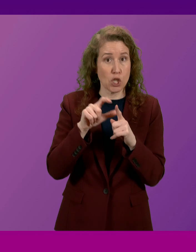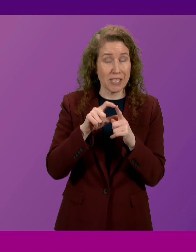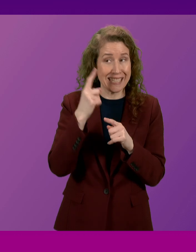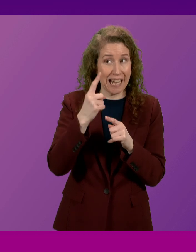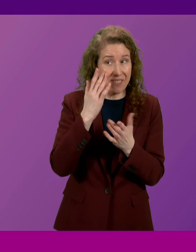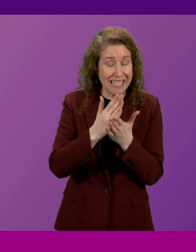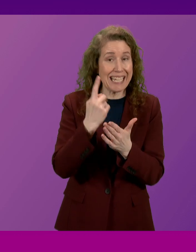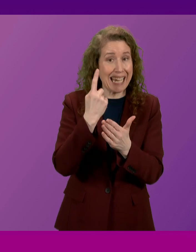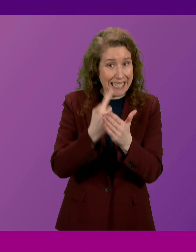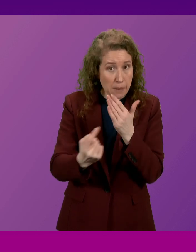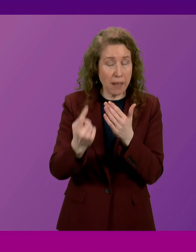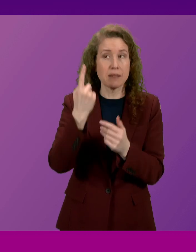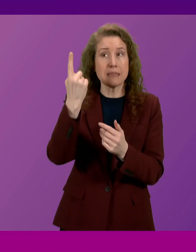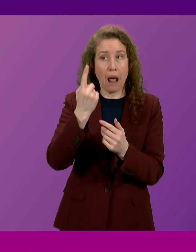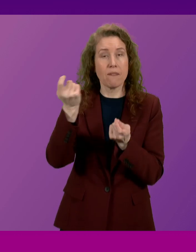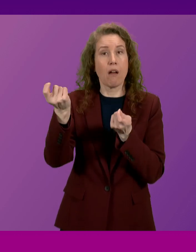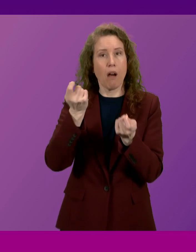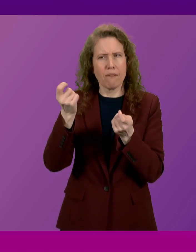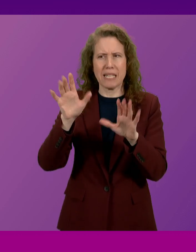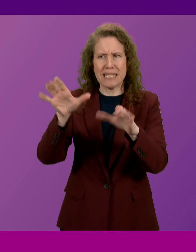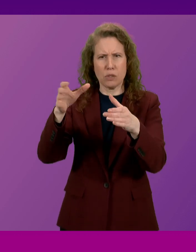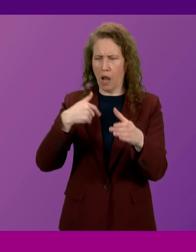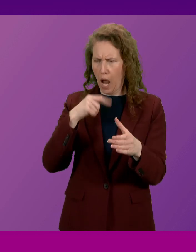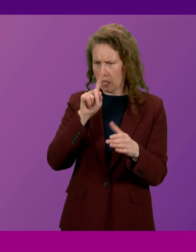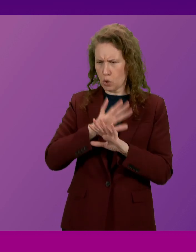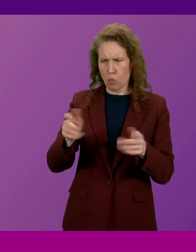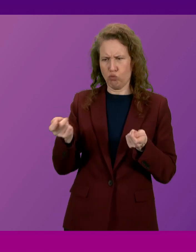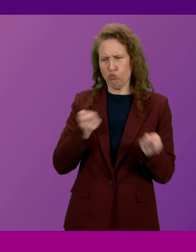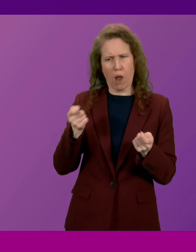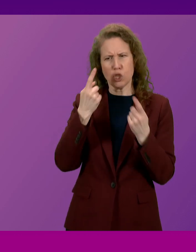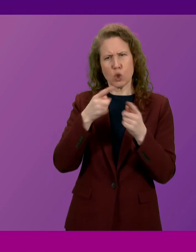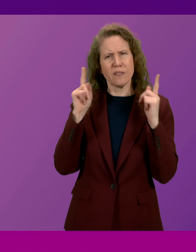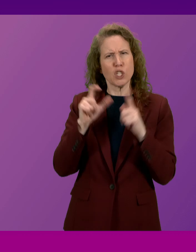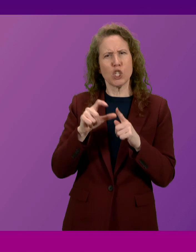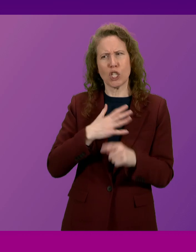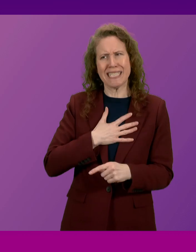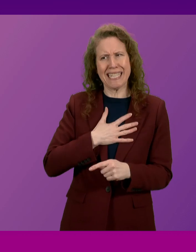independent self-governing institution. I do not run the university, and I have to respect